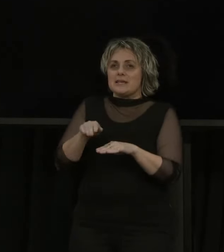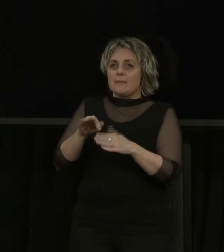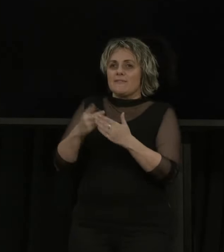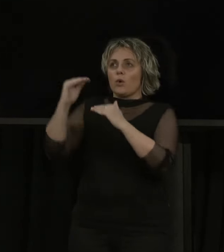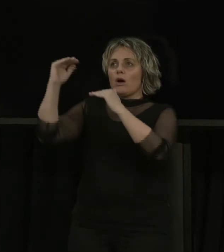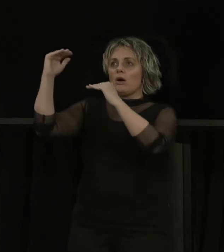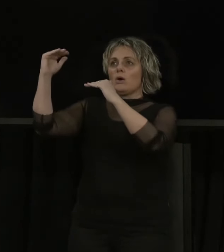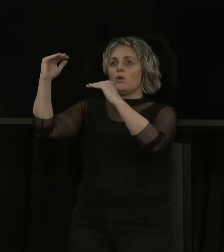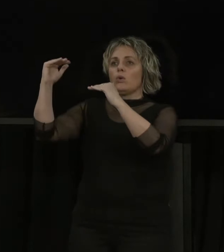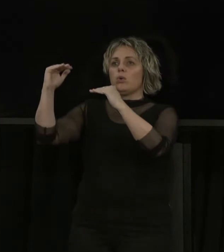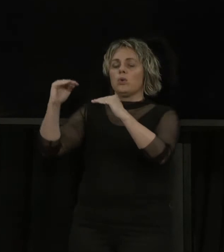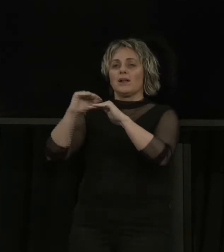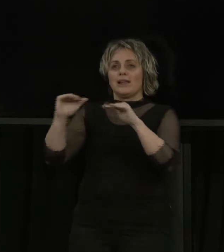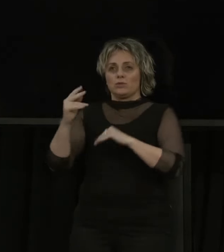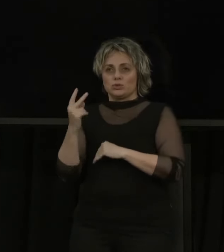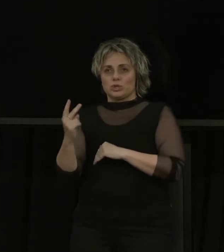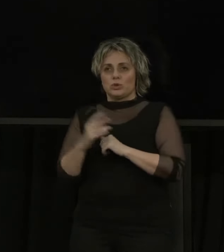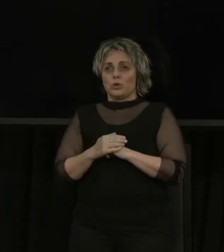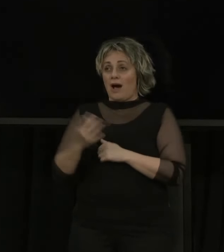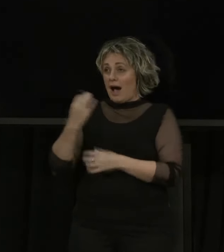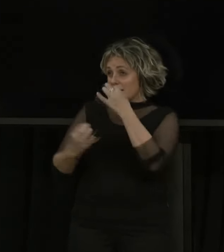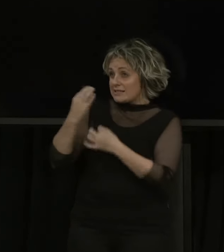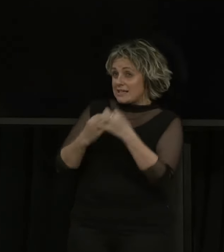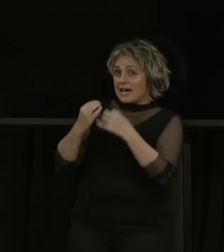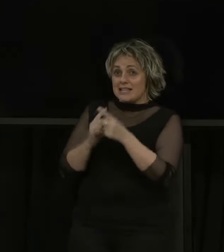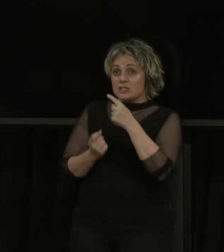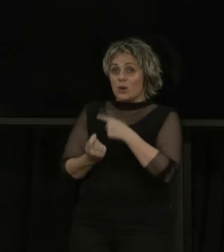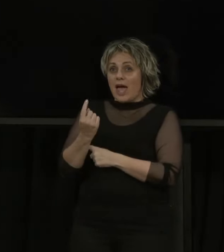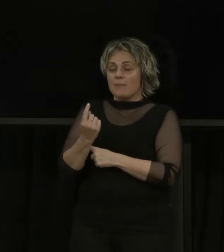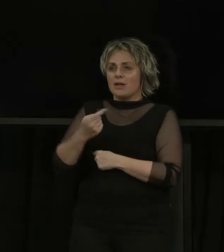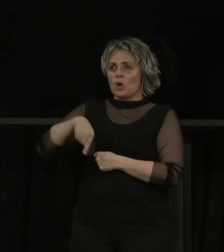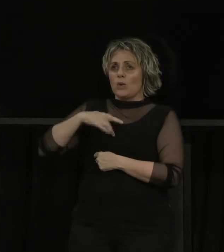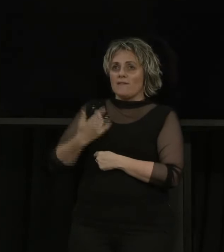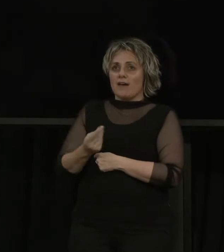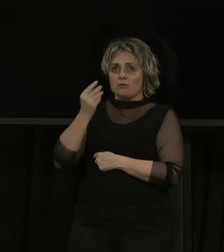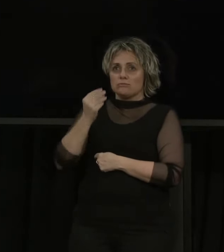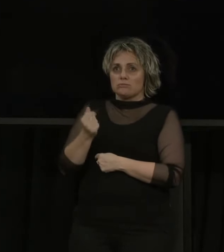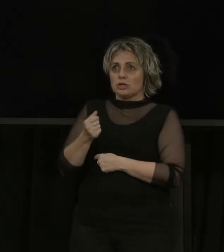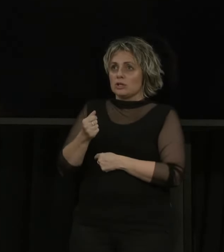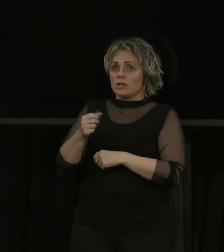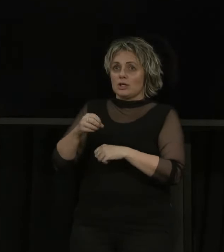only thing we've done differently as we'd allow the